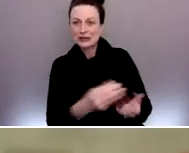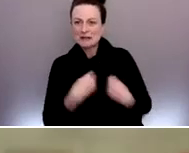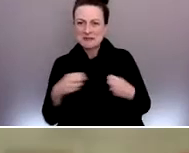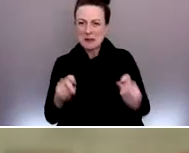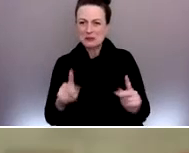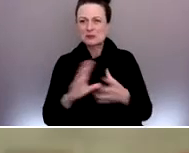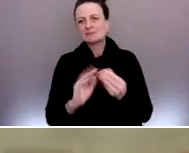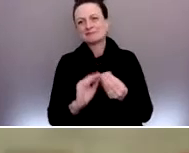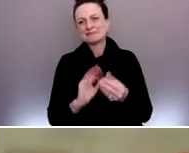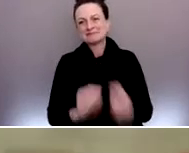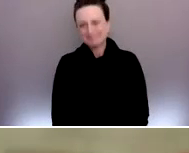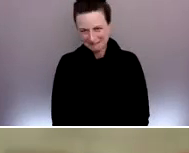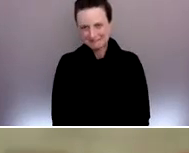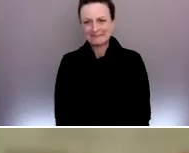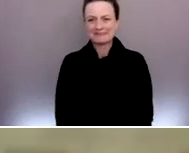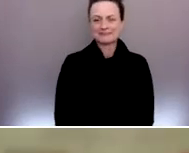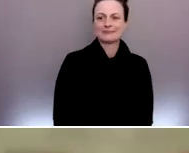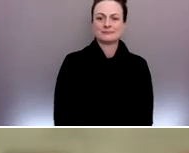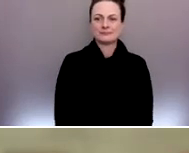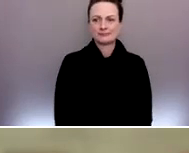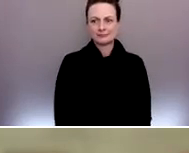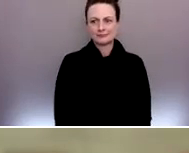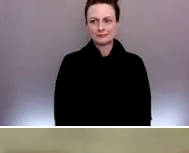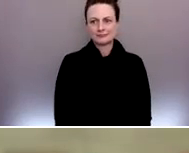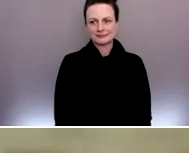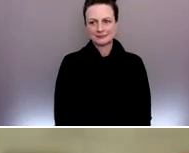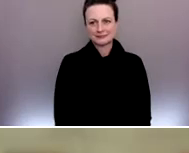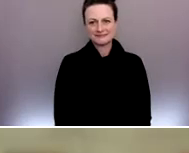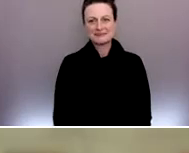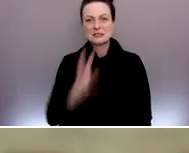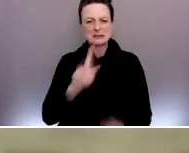to share. DR SPERO